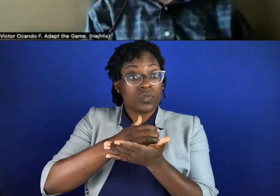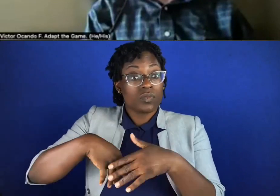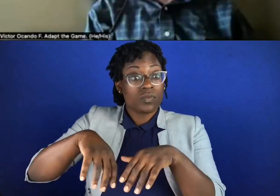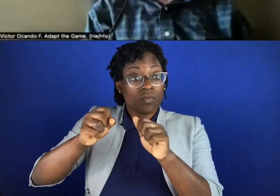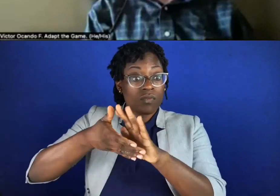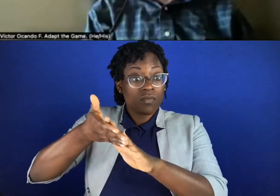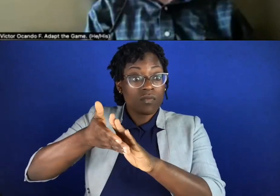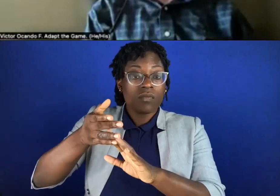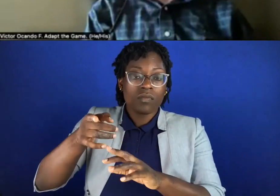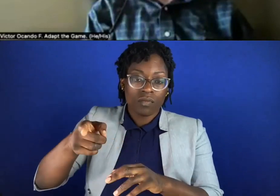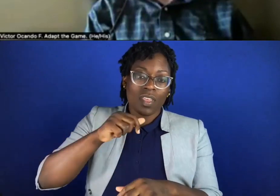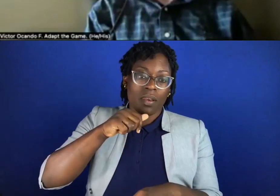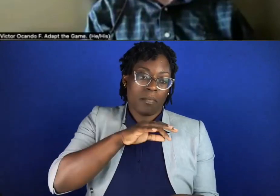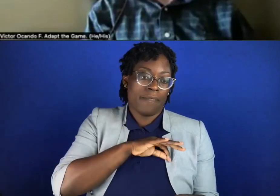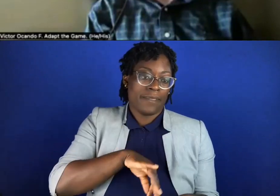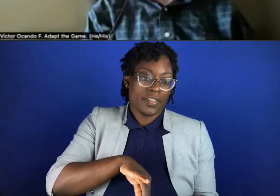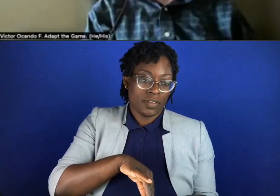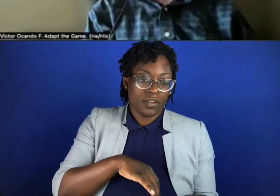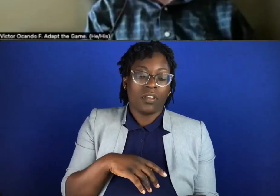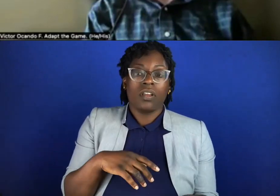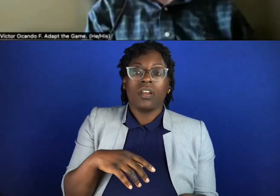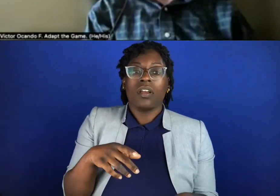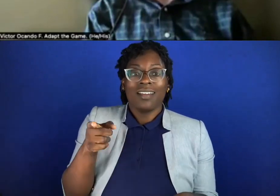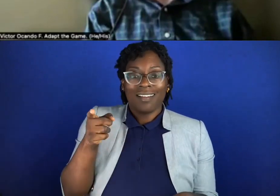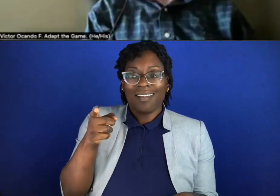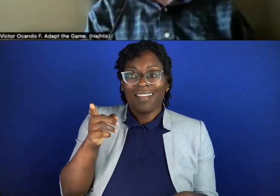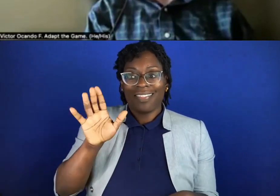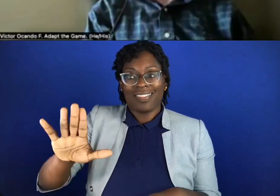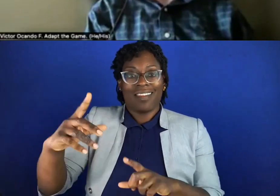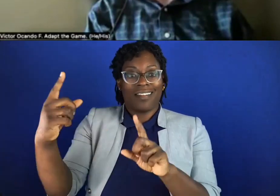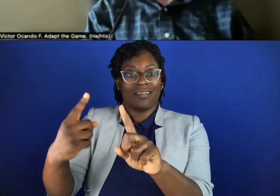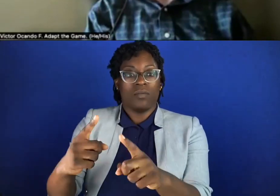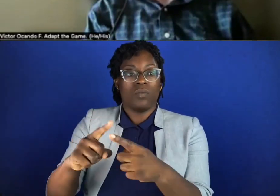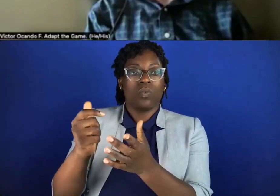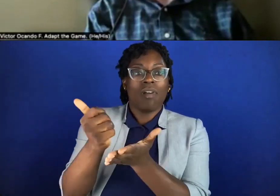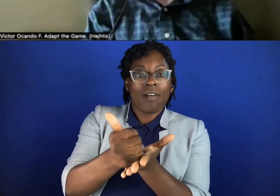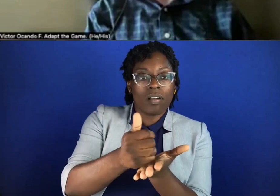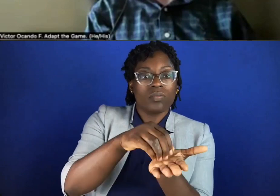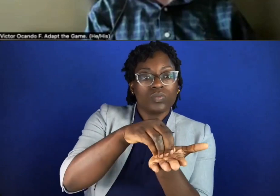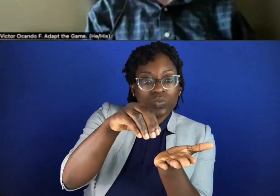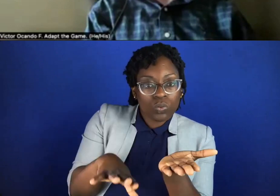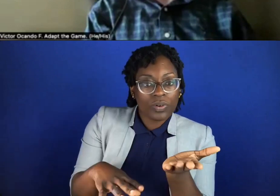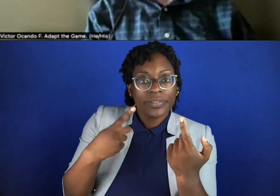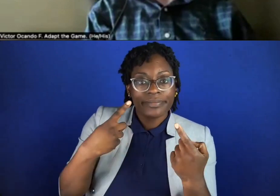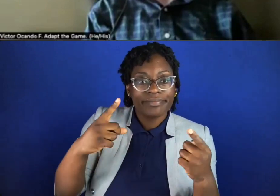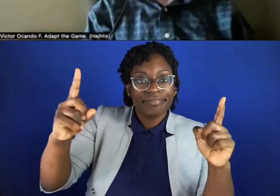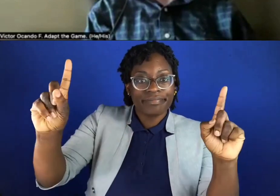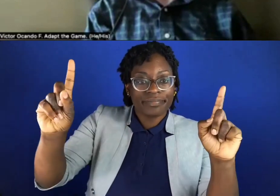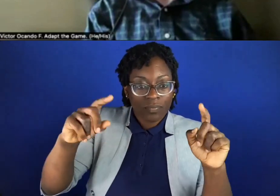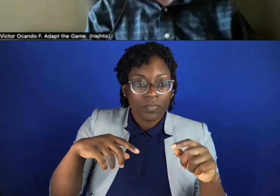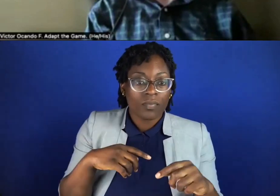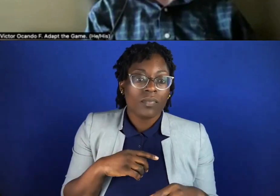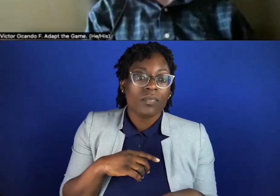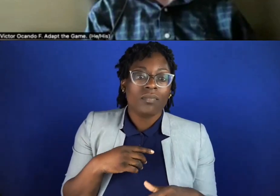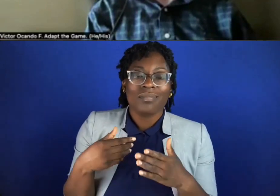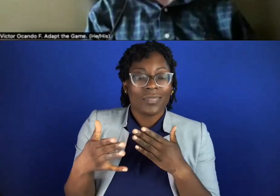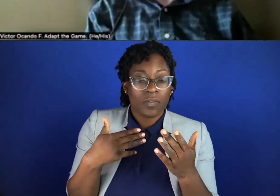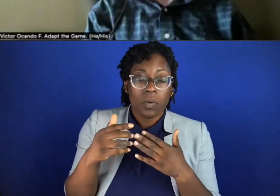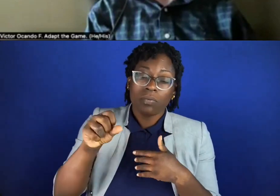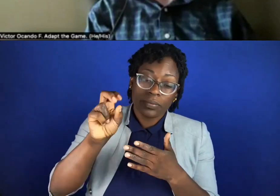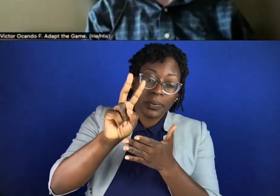The class was led by a non-profit that helps social ventures succeed. Even though it was